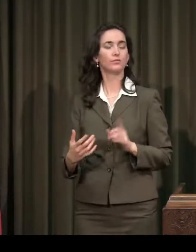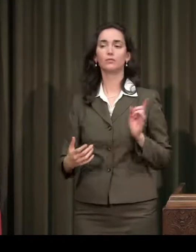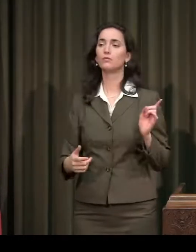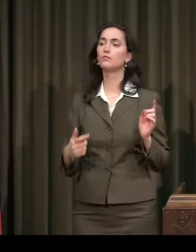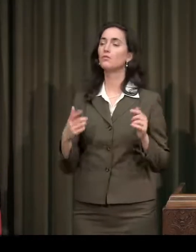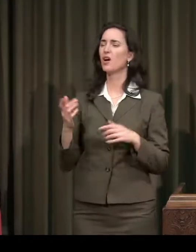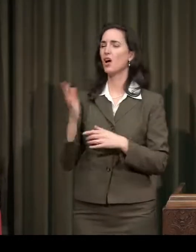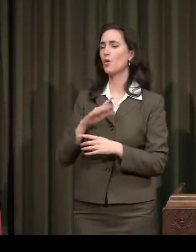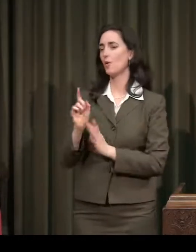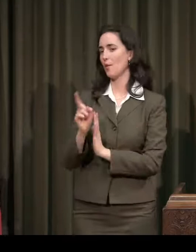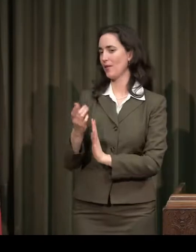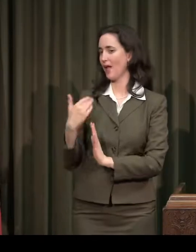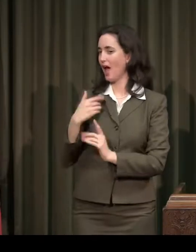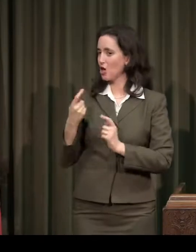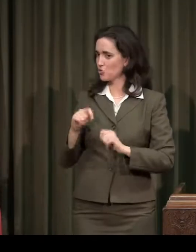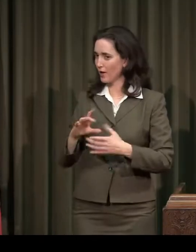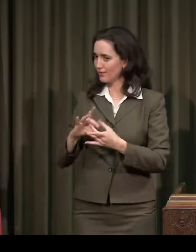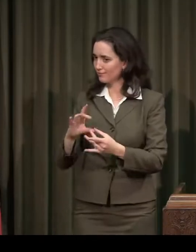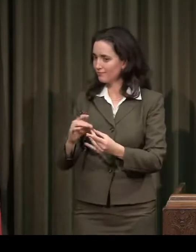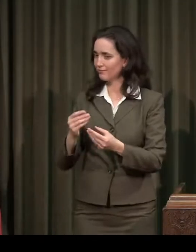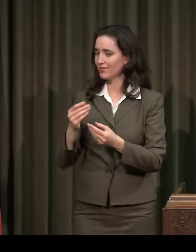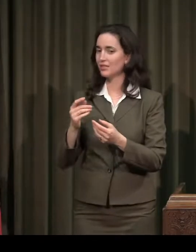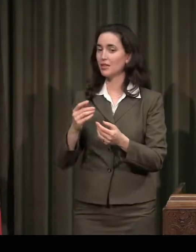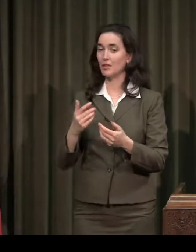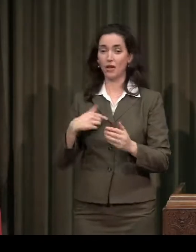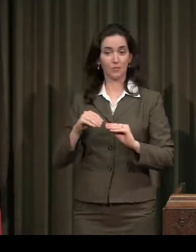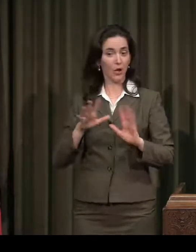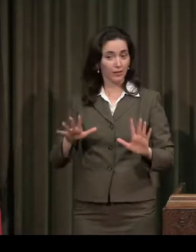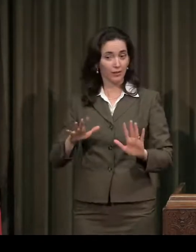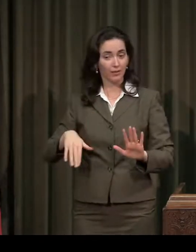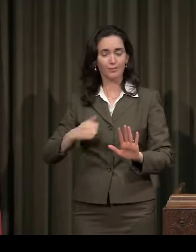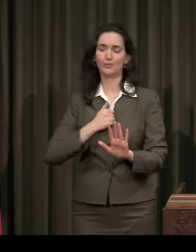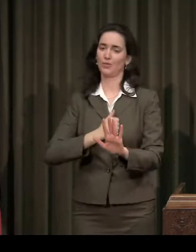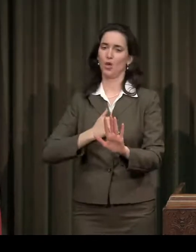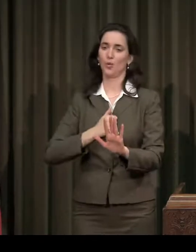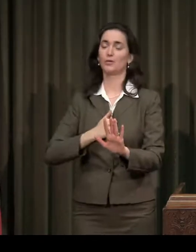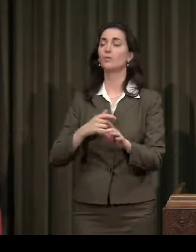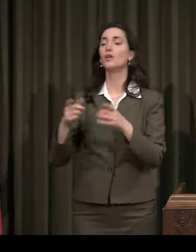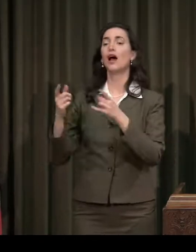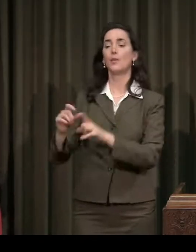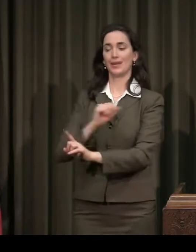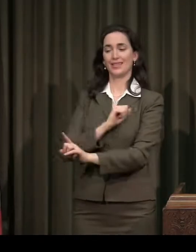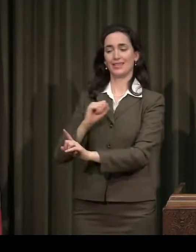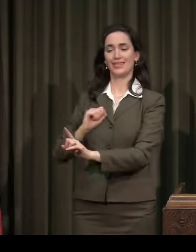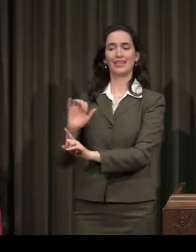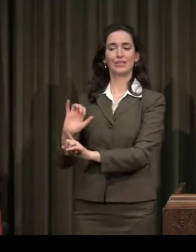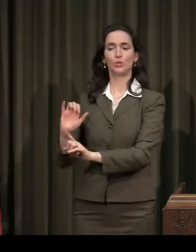and if I wasn't clear i apologize the Senate gets to work here too and